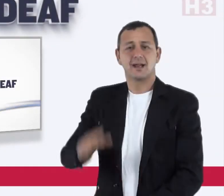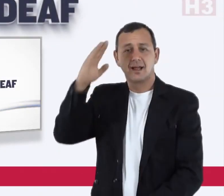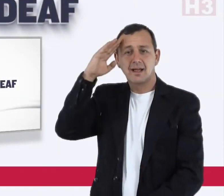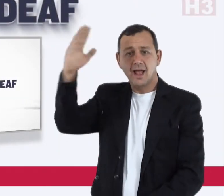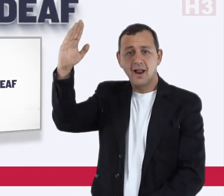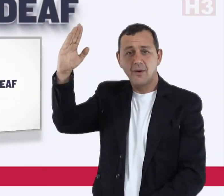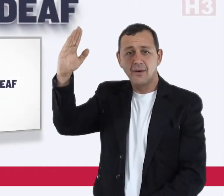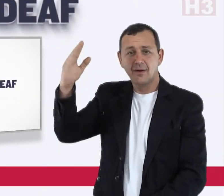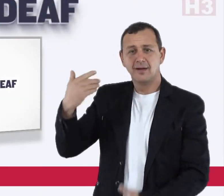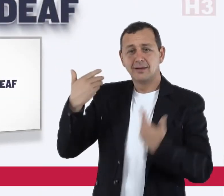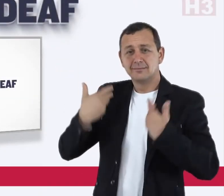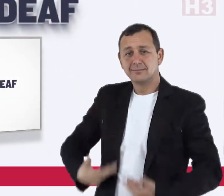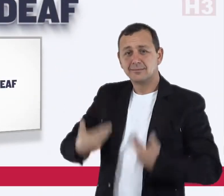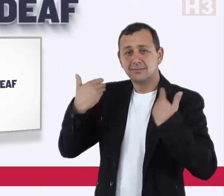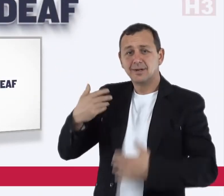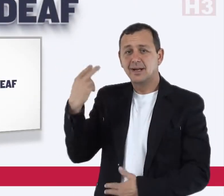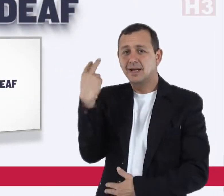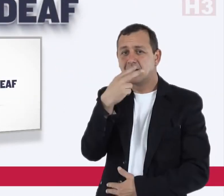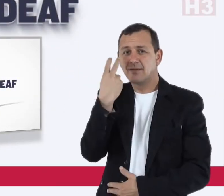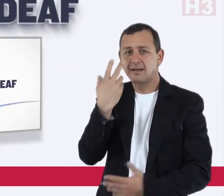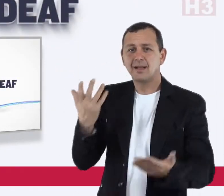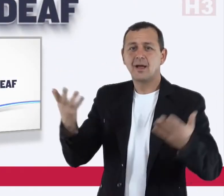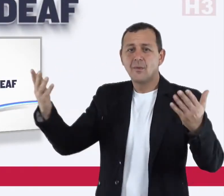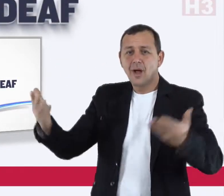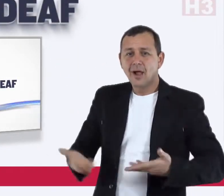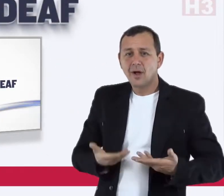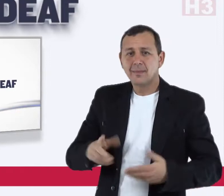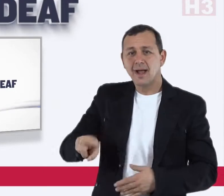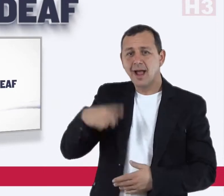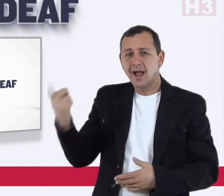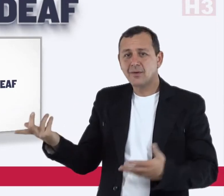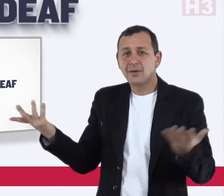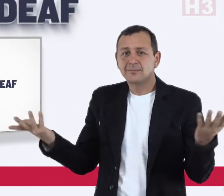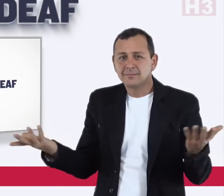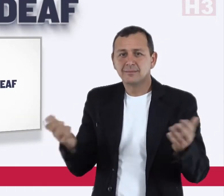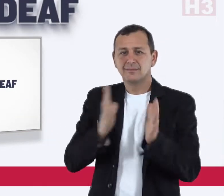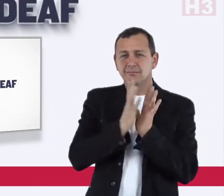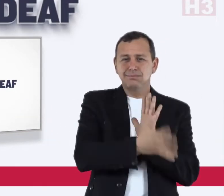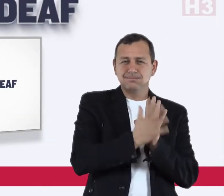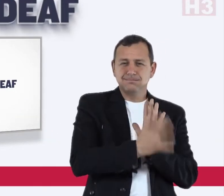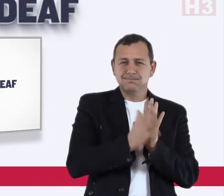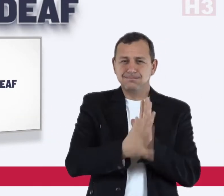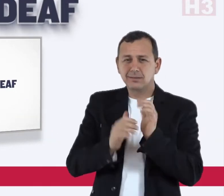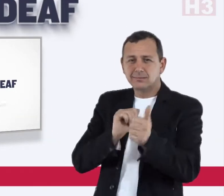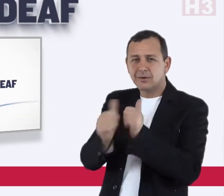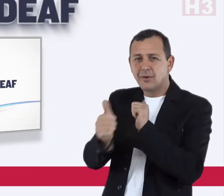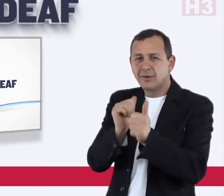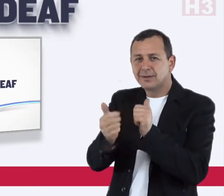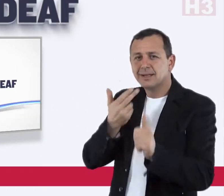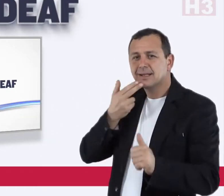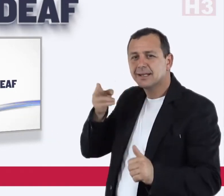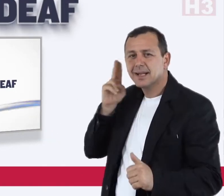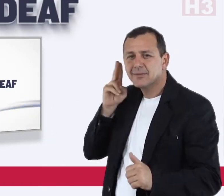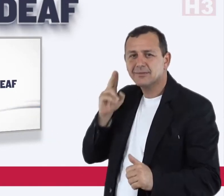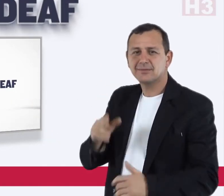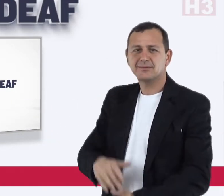Hello, my name is Ivan Burgov, and welcome to another episode of SportsDeaf!